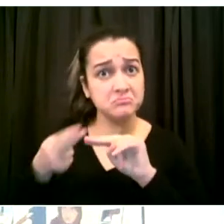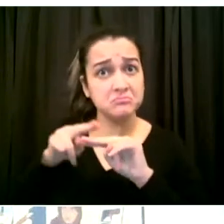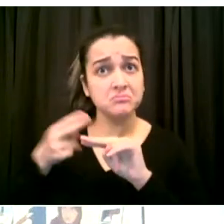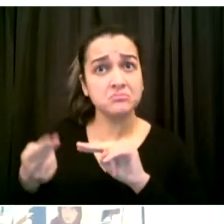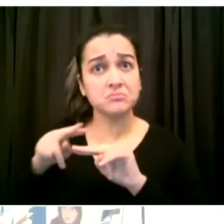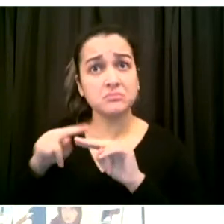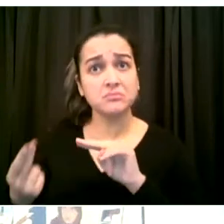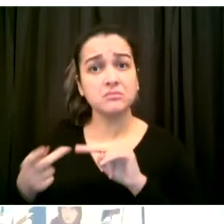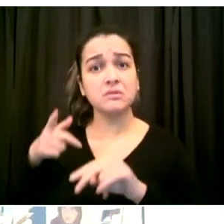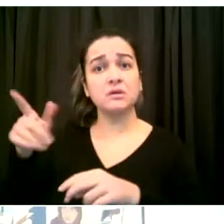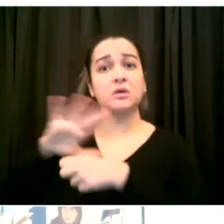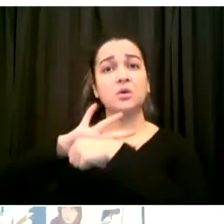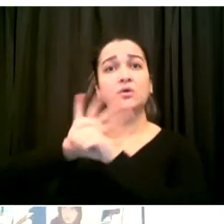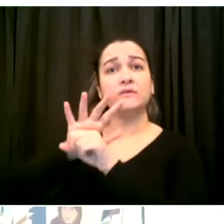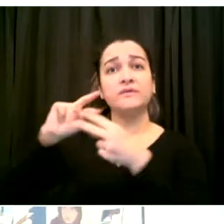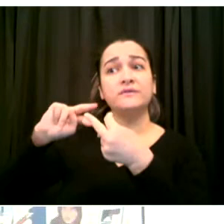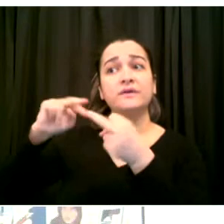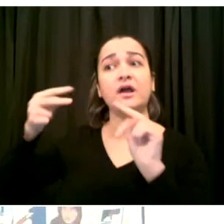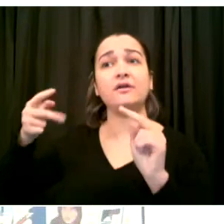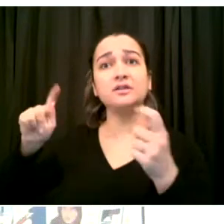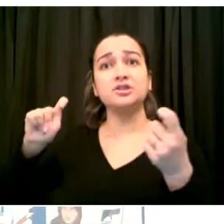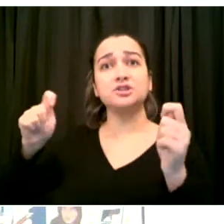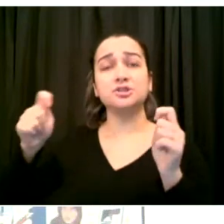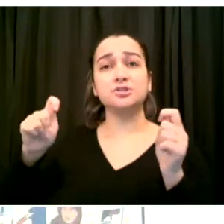EVIDENCE AT THIS POINT THAT THE VARIANT IS CONCENTRAATED IN